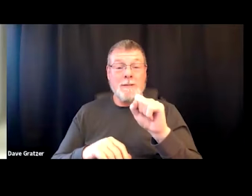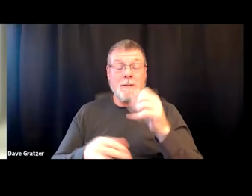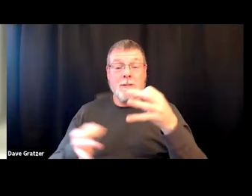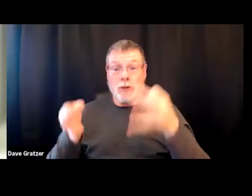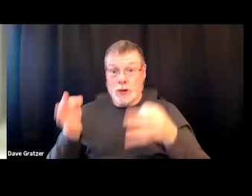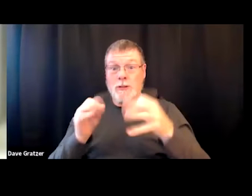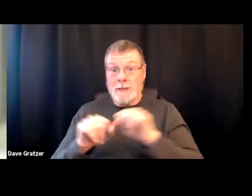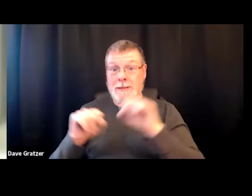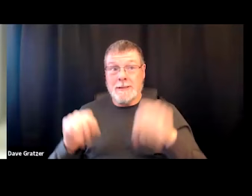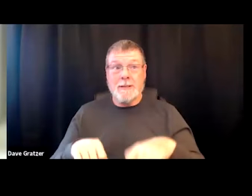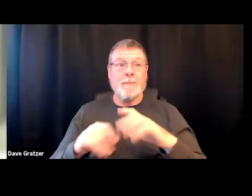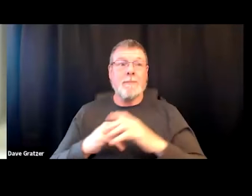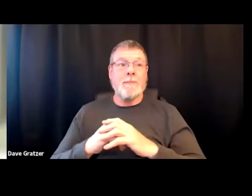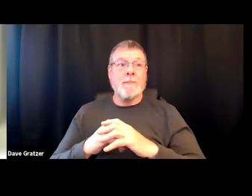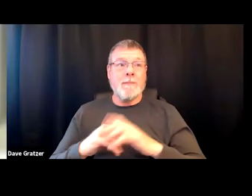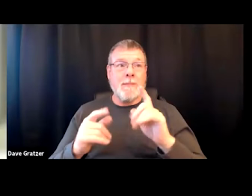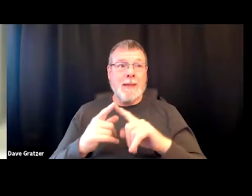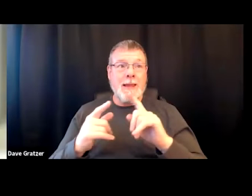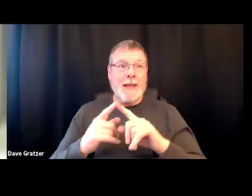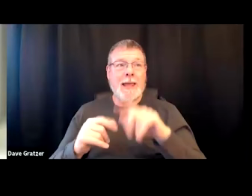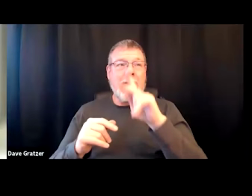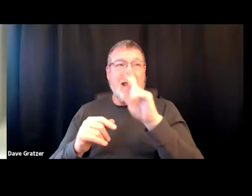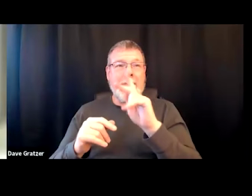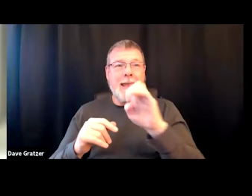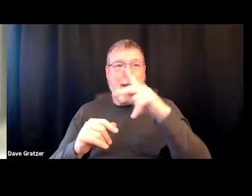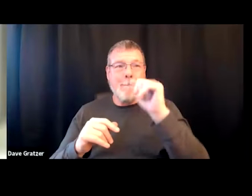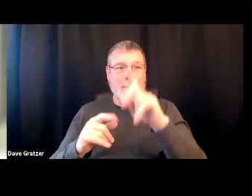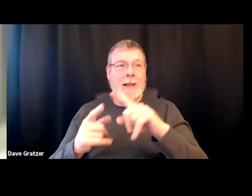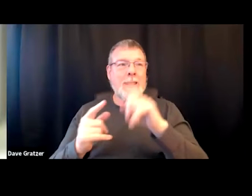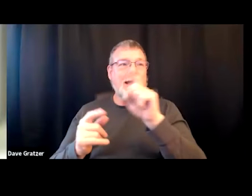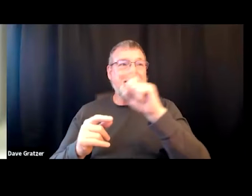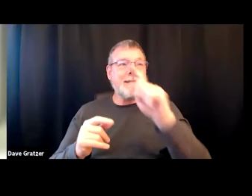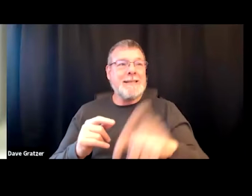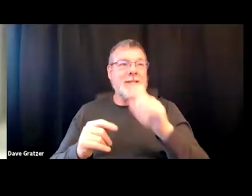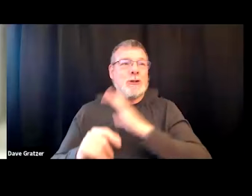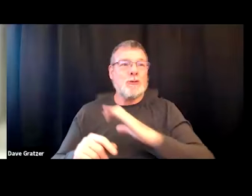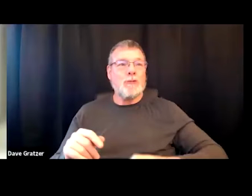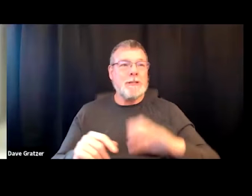at this point is the TCUDS 5, the Texas Christian University Drug Screen 5,